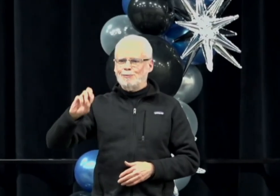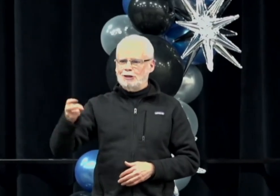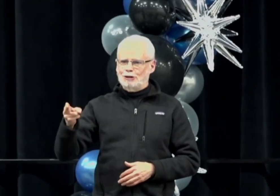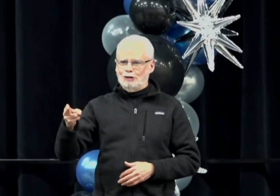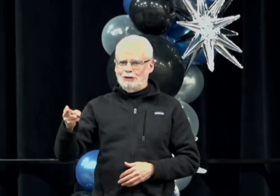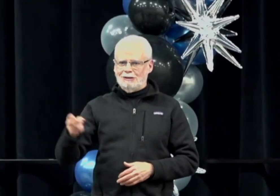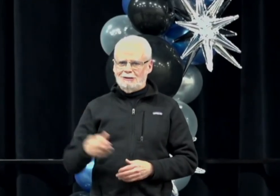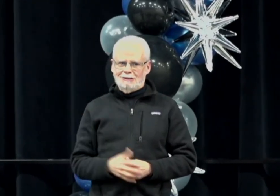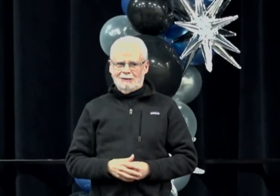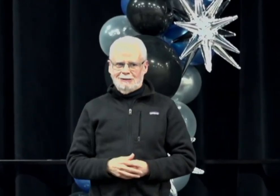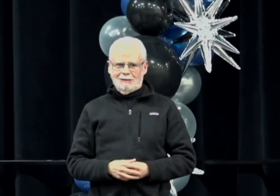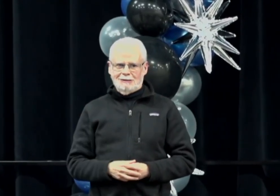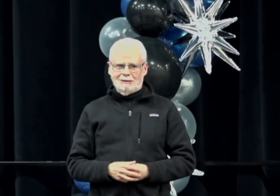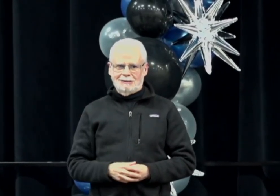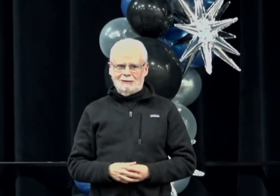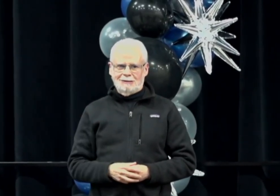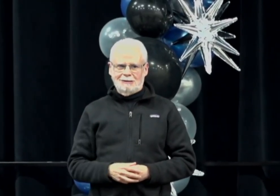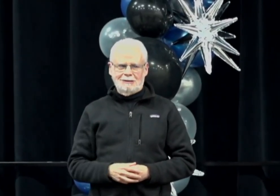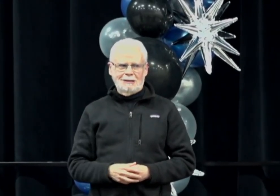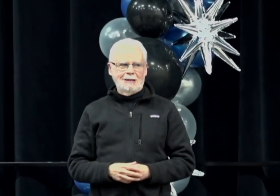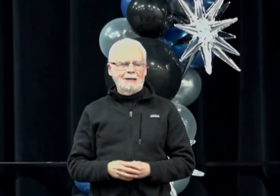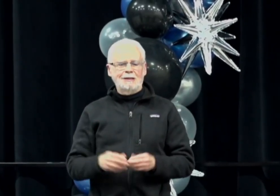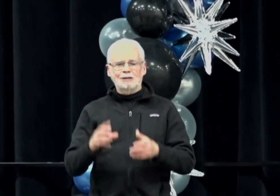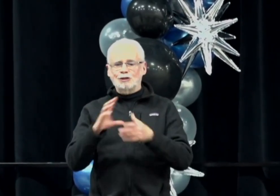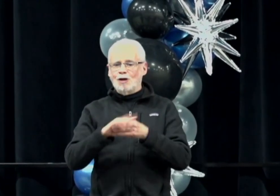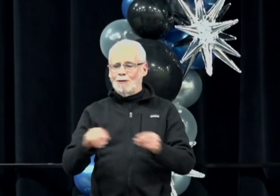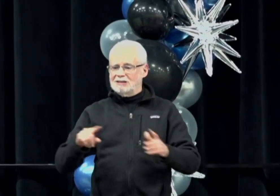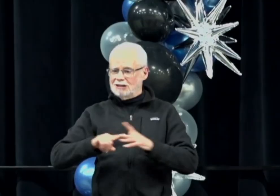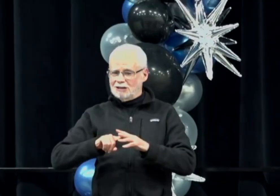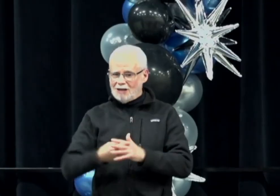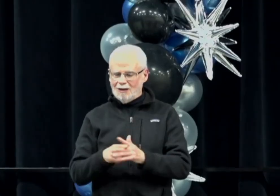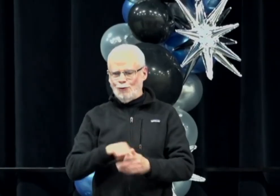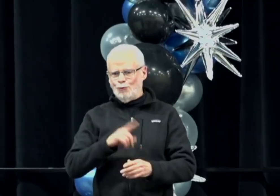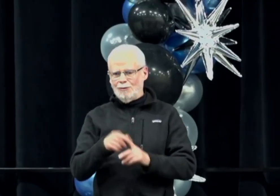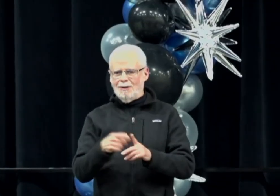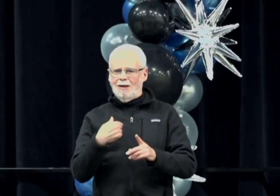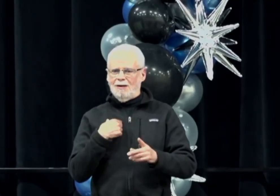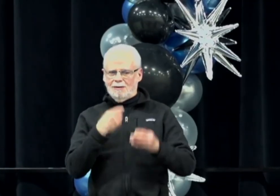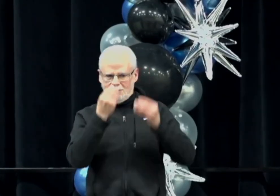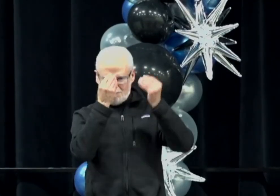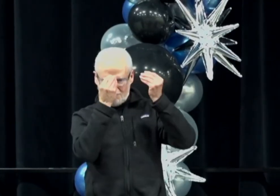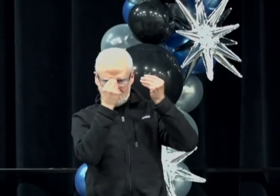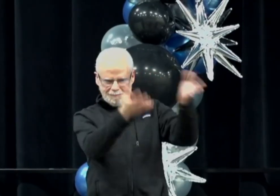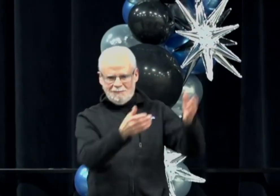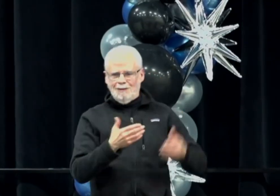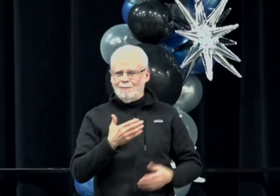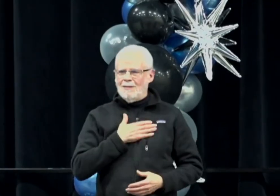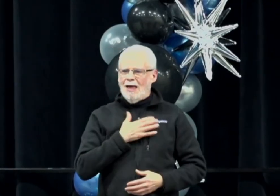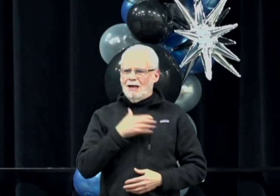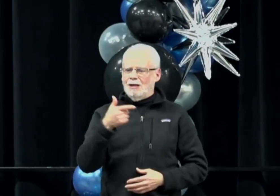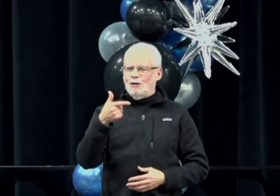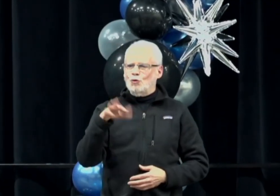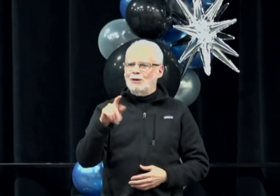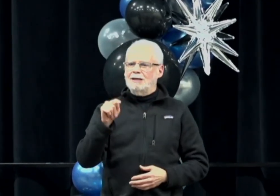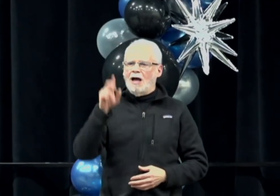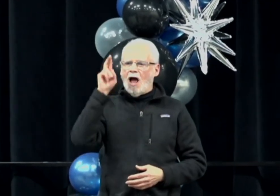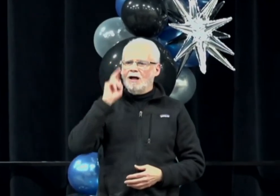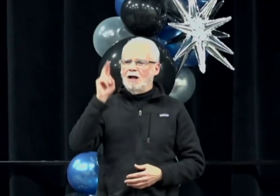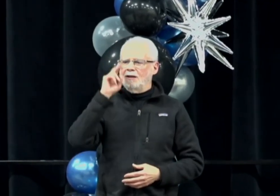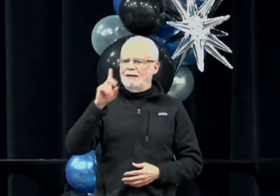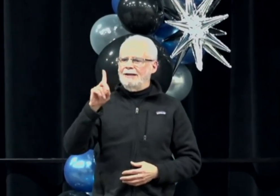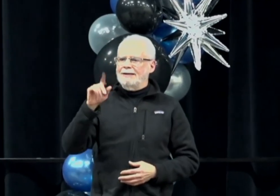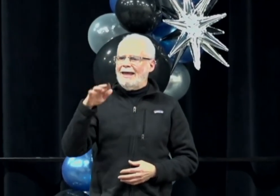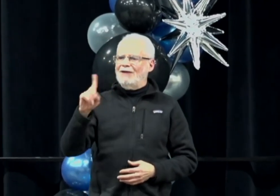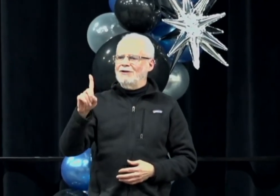Now, I want to talk about the deaf community and Governor Rudy Perpich.